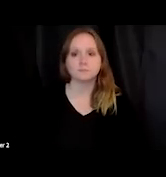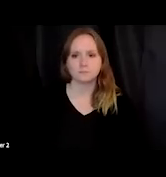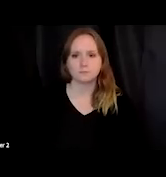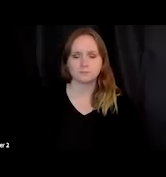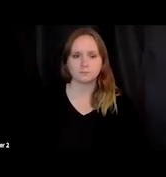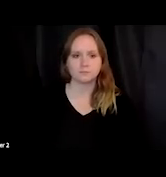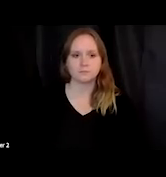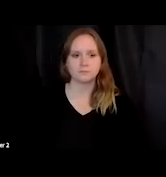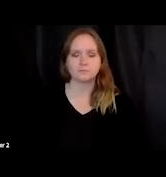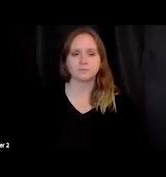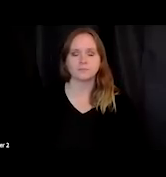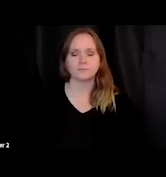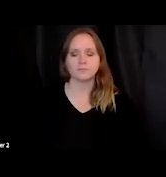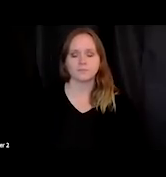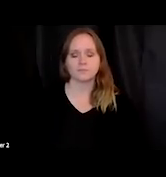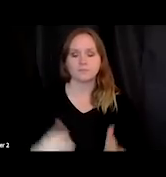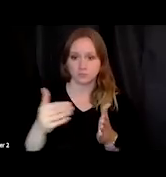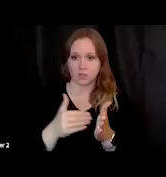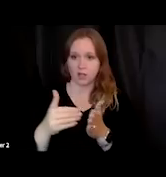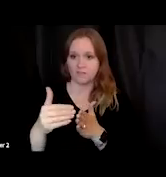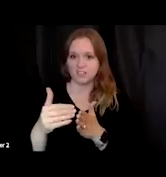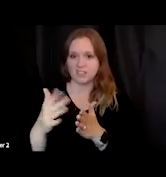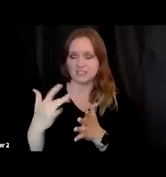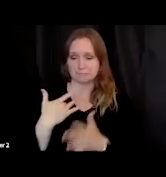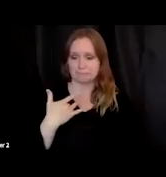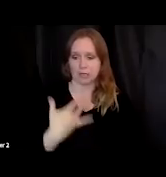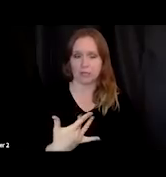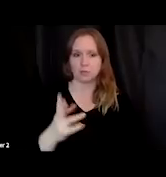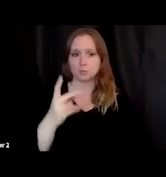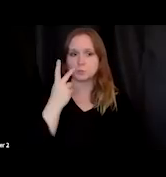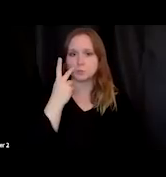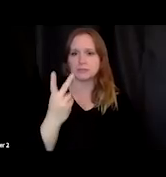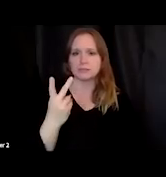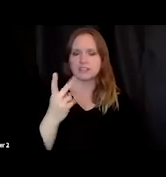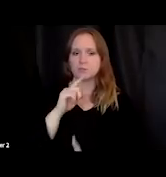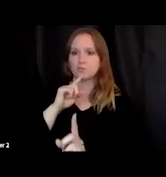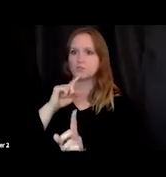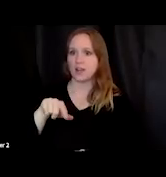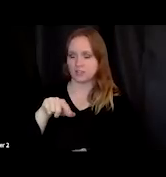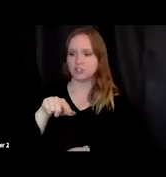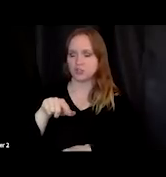Oftentimes what we see are how people react to eviction is by not responding right